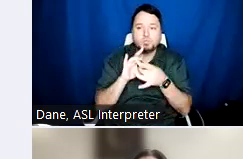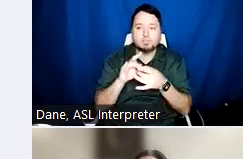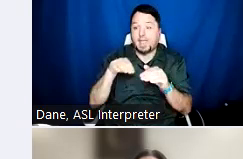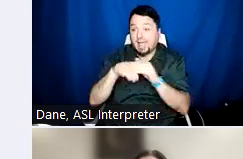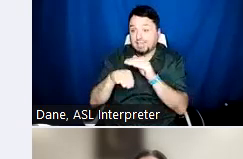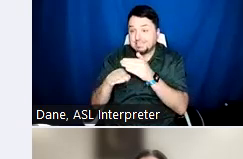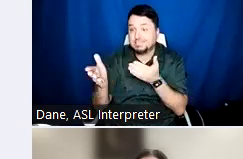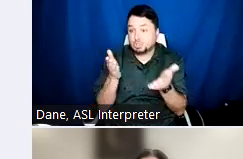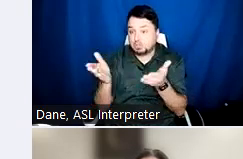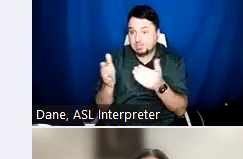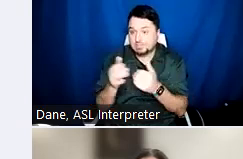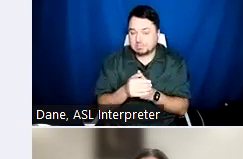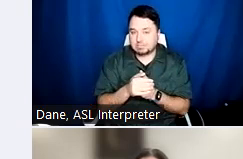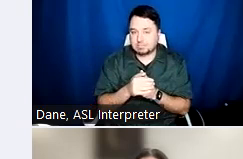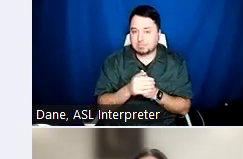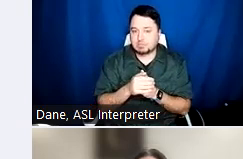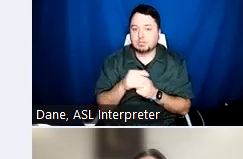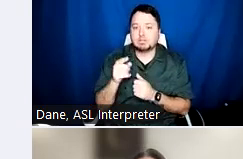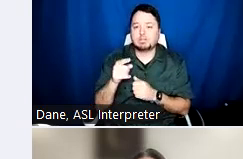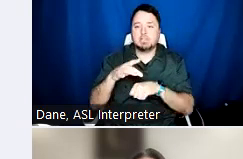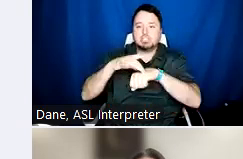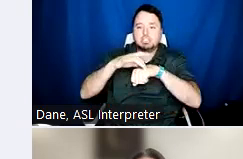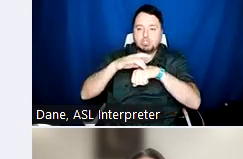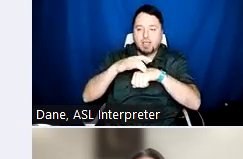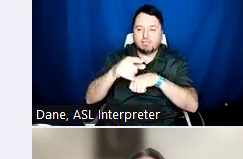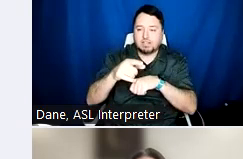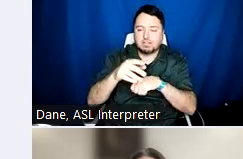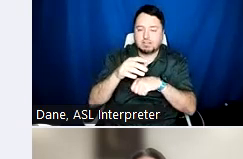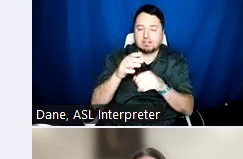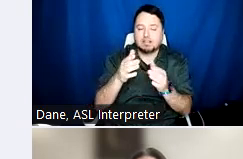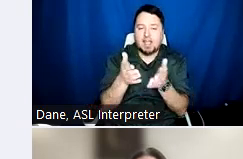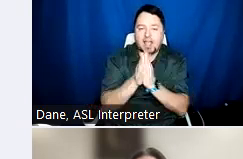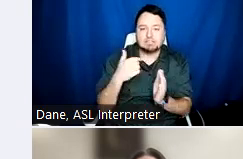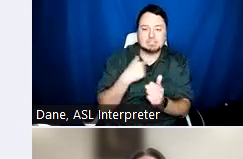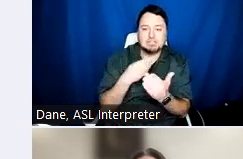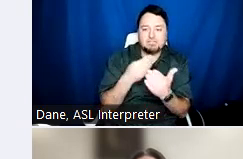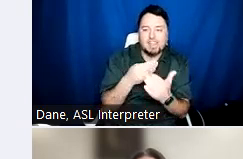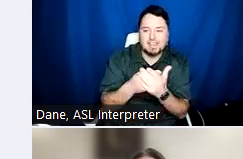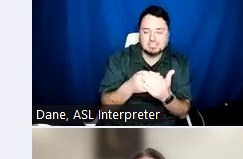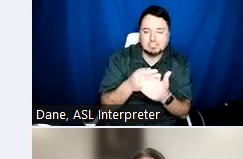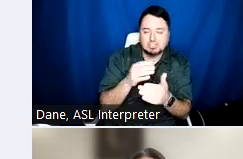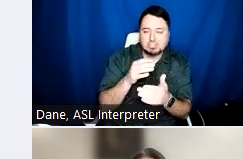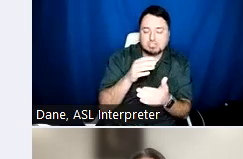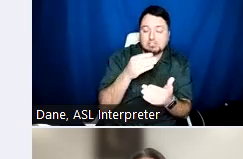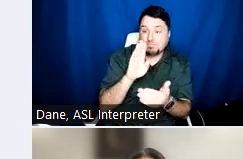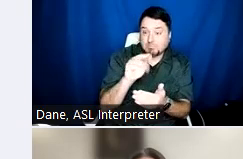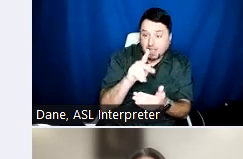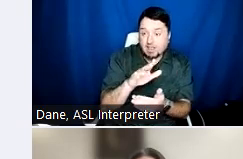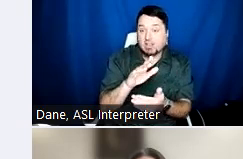So because of geographic access to financial institutions, historic mistrust of those